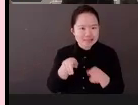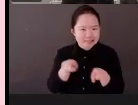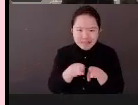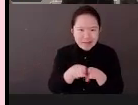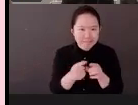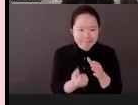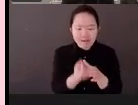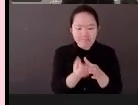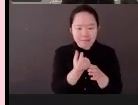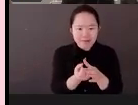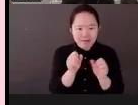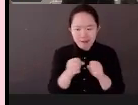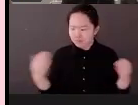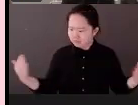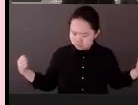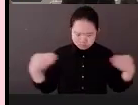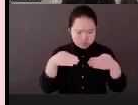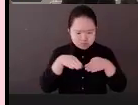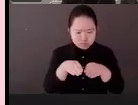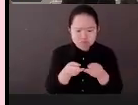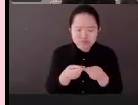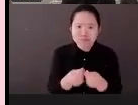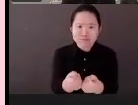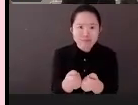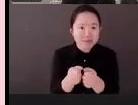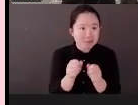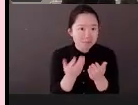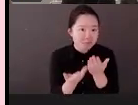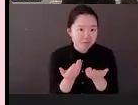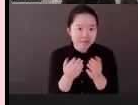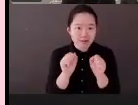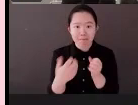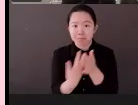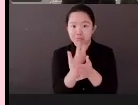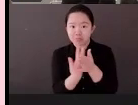This is a topic I could dive really deep into. I will try a short answer.